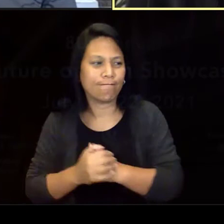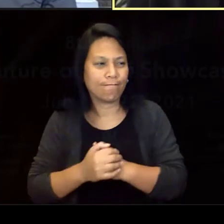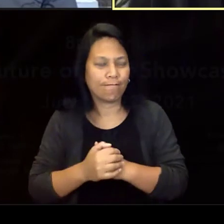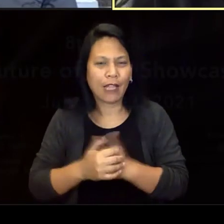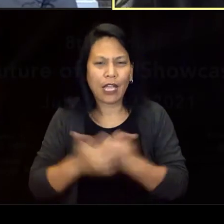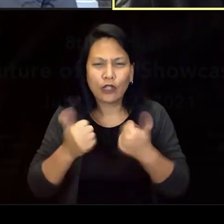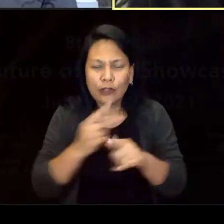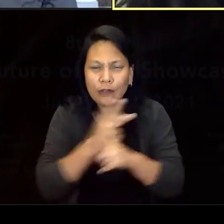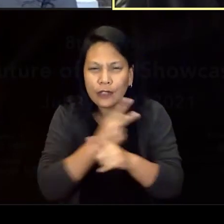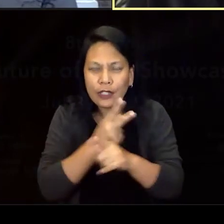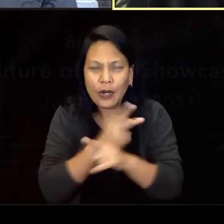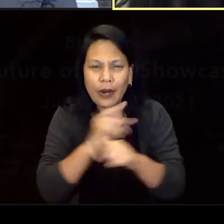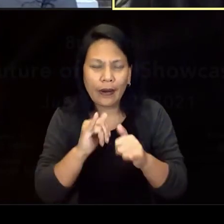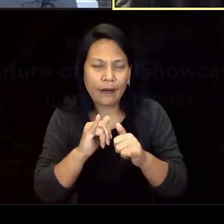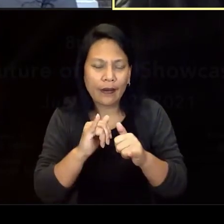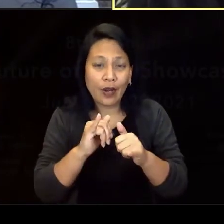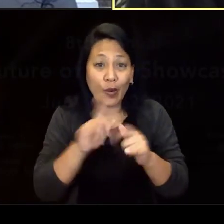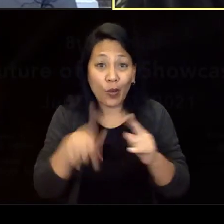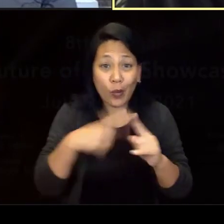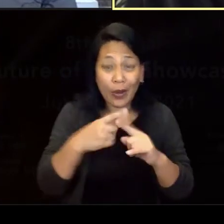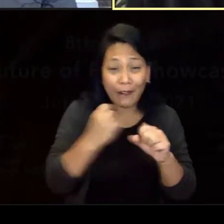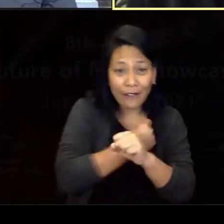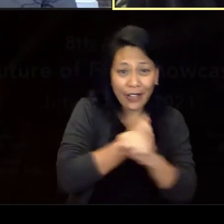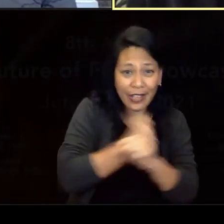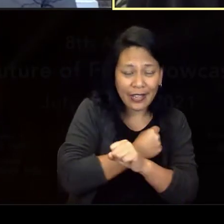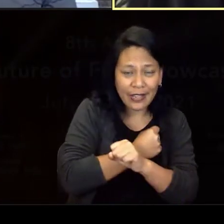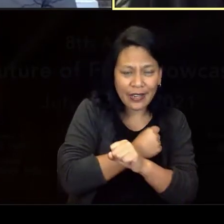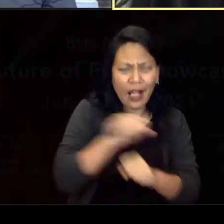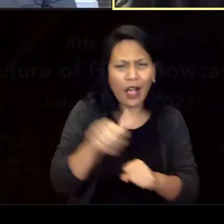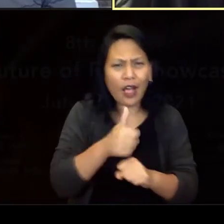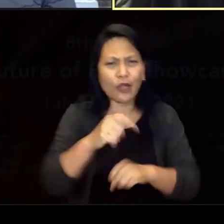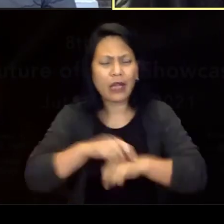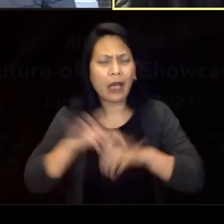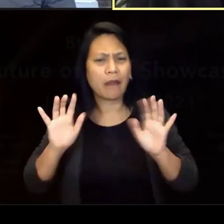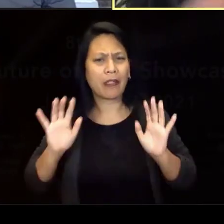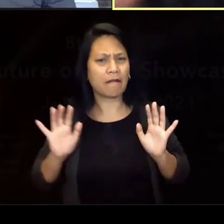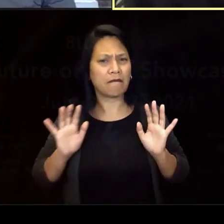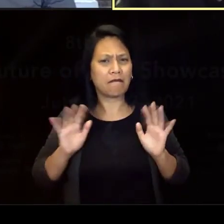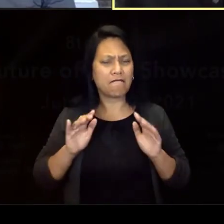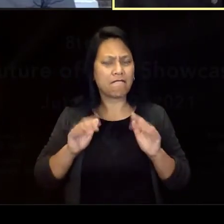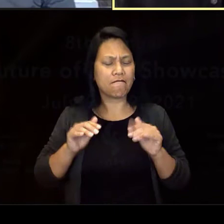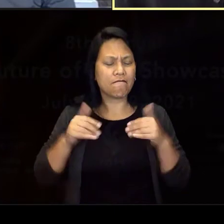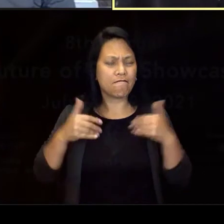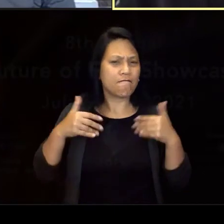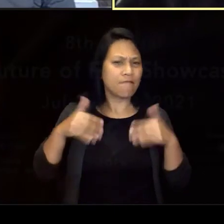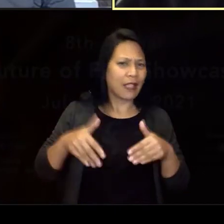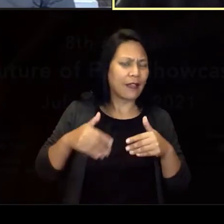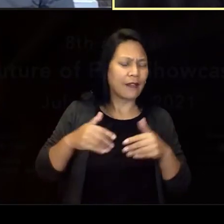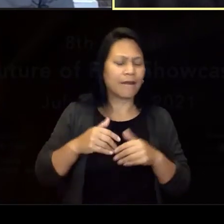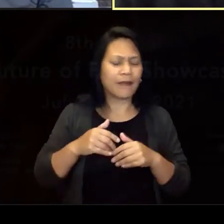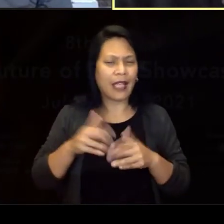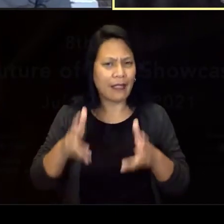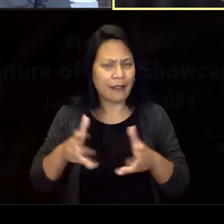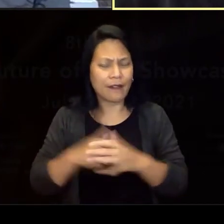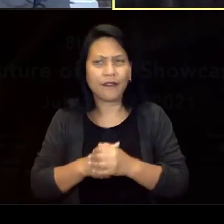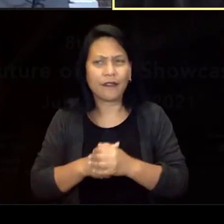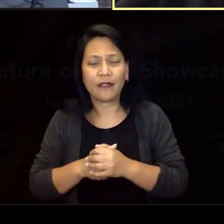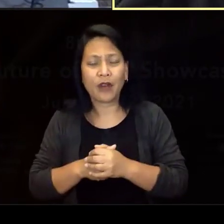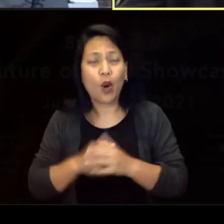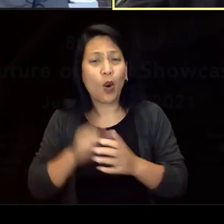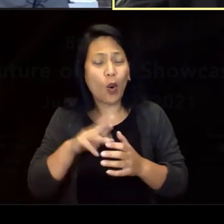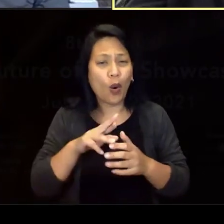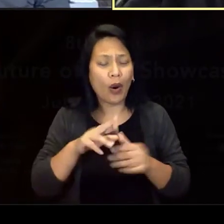and I push sometimes and I don't push other times or I push at the end, where I write a letter about all the things that went